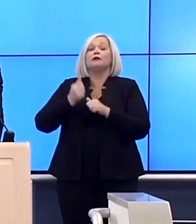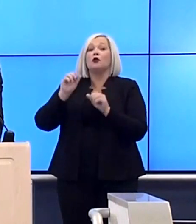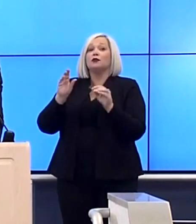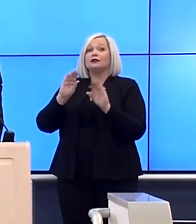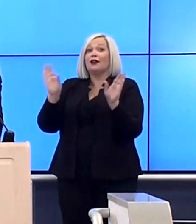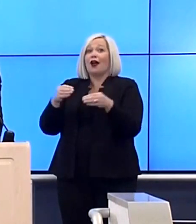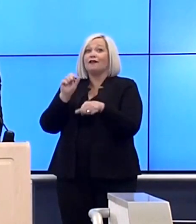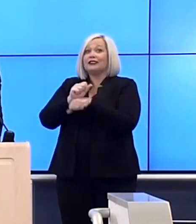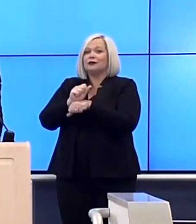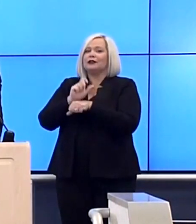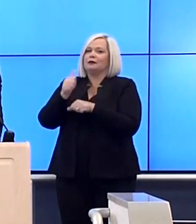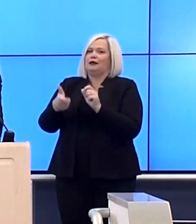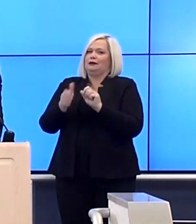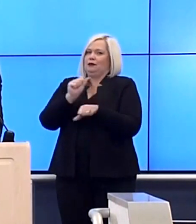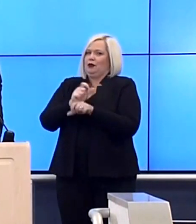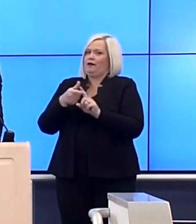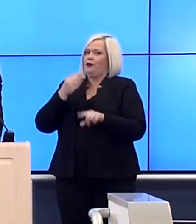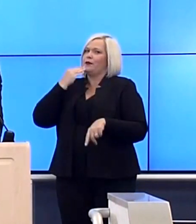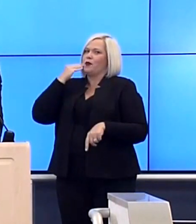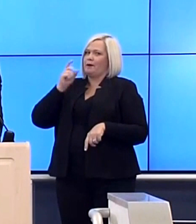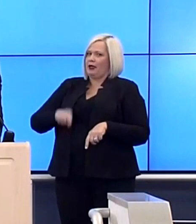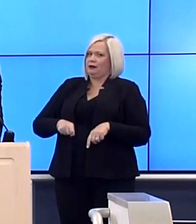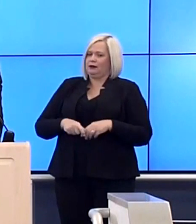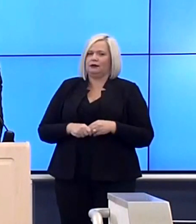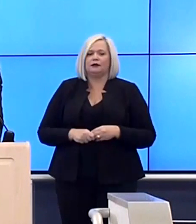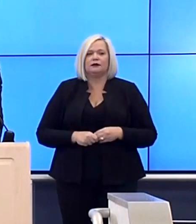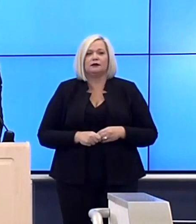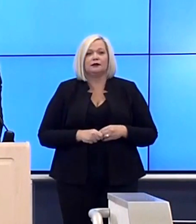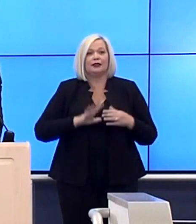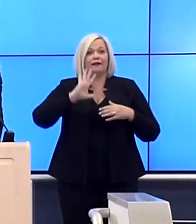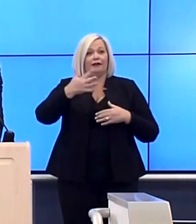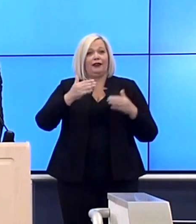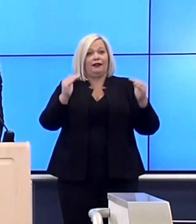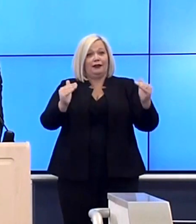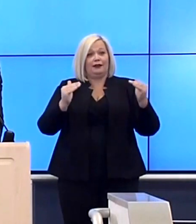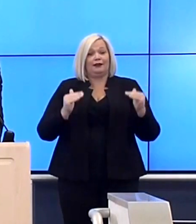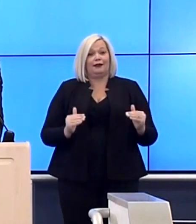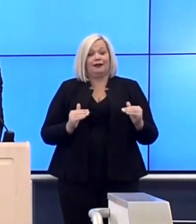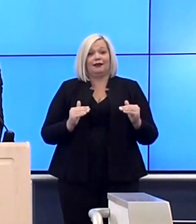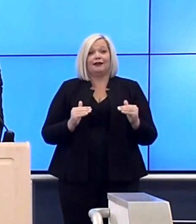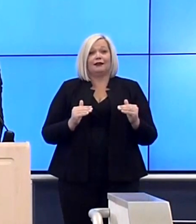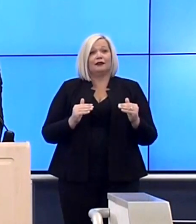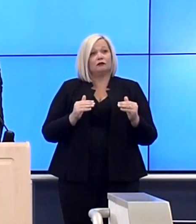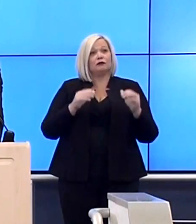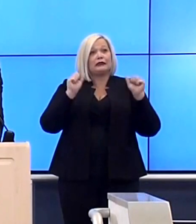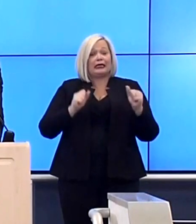VERY FEW KINDS OF OFFICE WORK. THE VAST MAJORITY OF OFFICE WORK THE VAST MAJORITY OF OFFICE WORK MUST BE REMOTE. MUST BE REMOTE. FIFTH, THE ORDER LEAVES THE